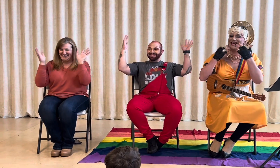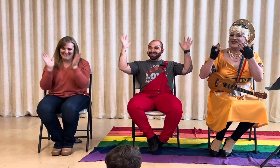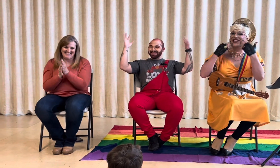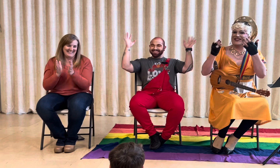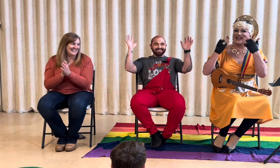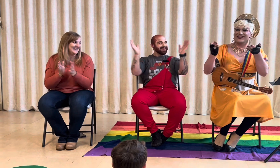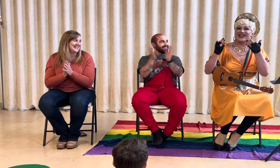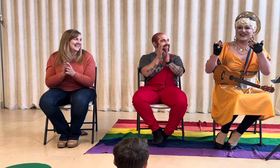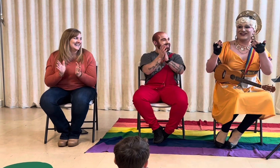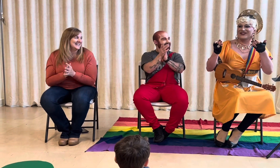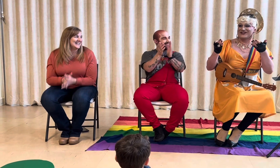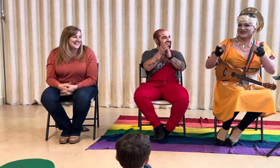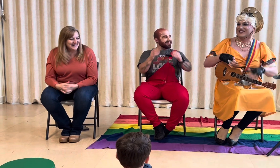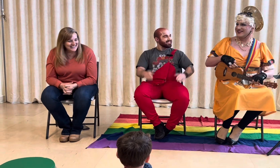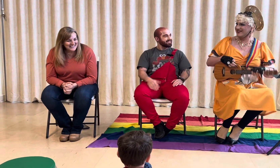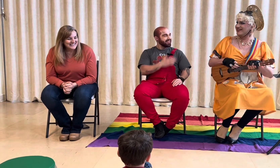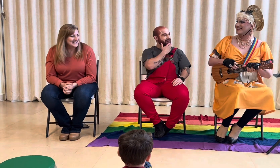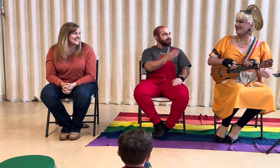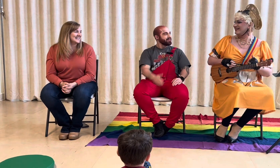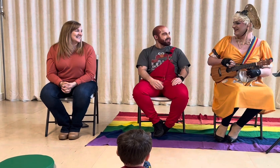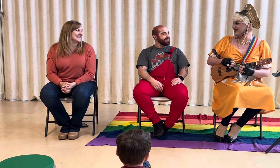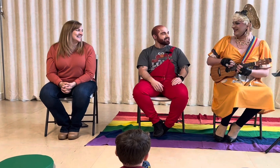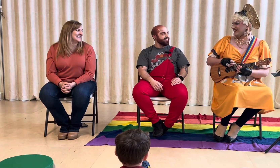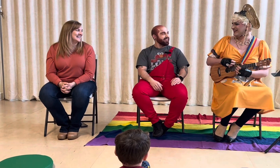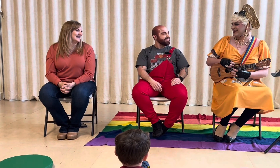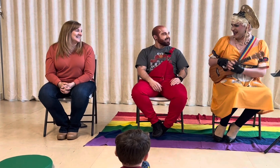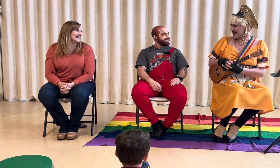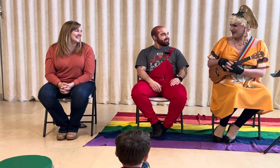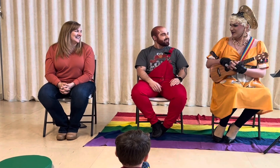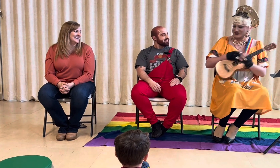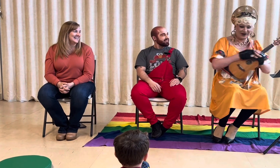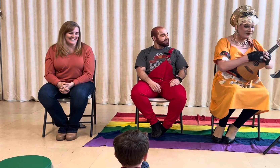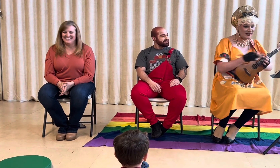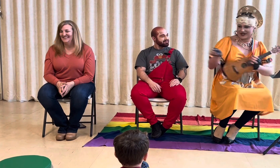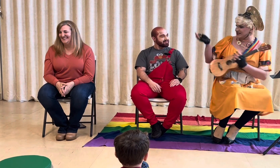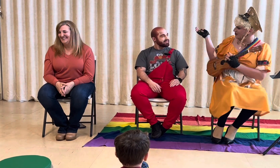Thank you, thank you, thank you, thank you! BUSTER: Thank you! That was great! CALI: Yeah! It was all for you, because